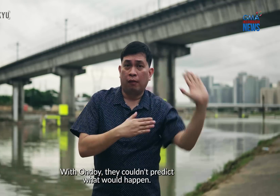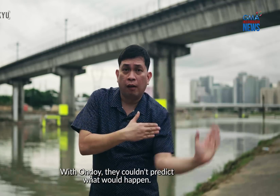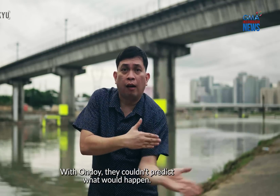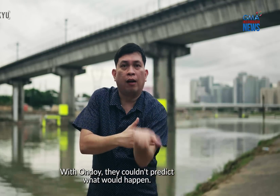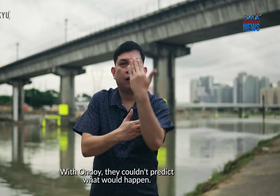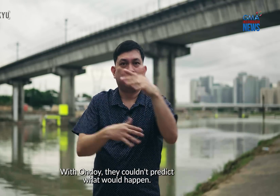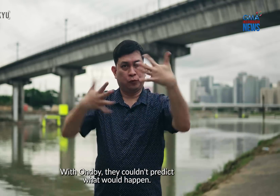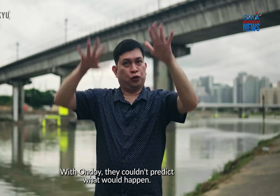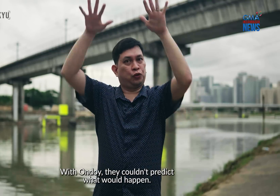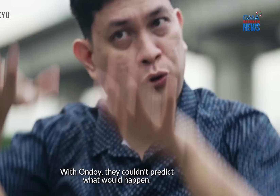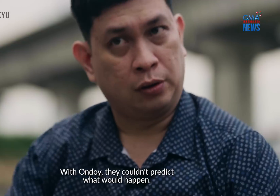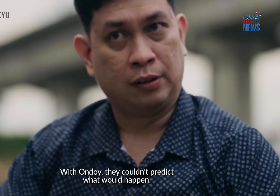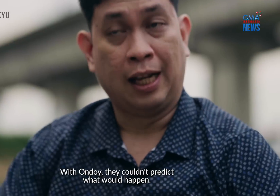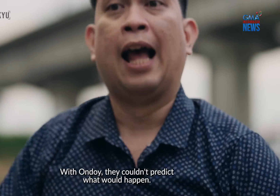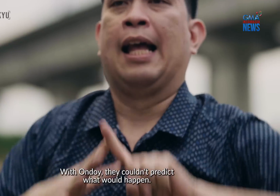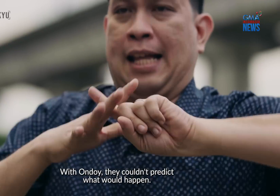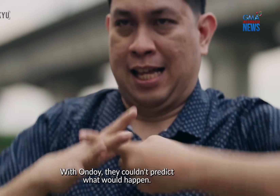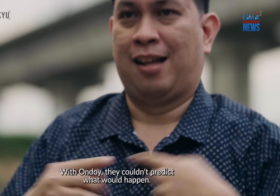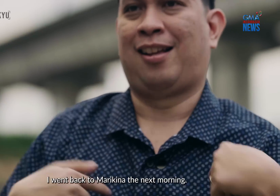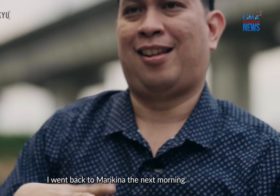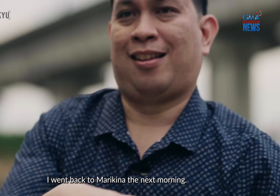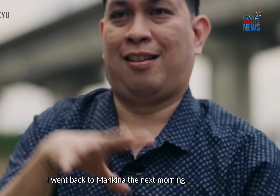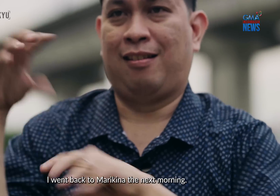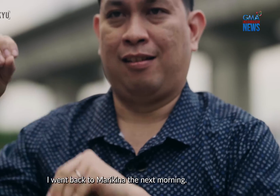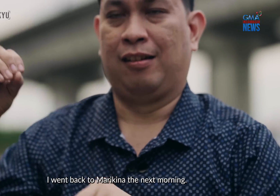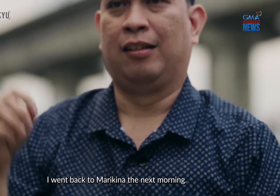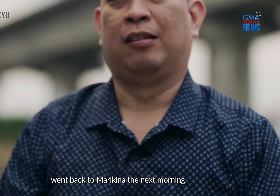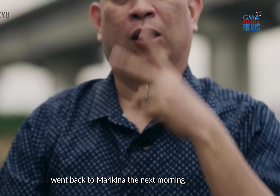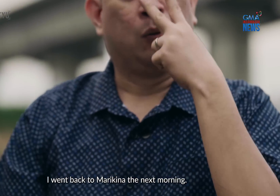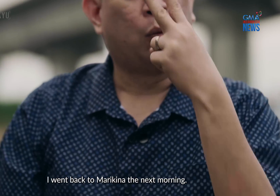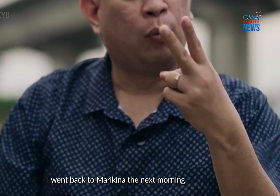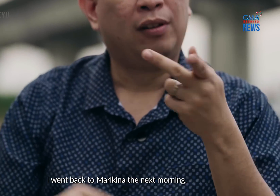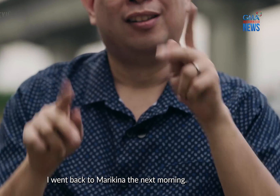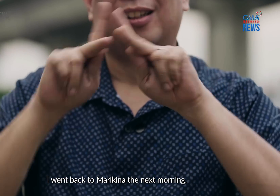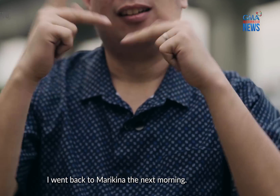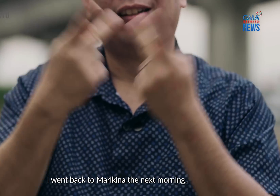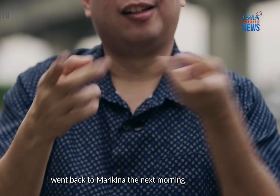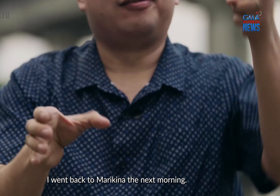After that, my friend's parents told me not to go home because the storm was so strong.